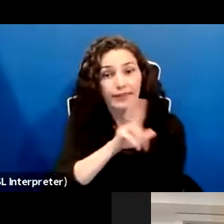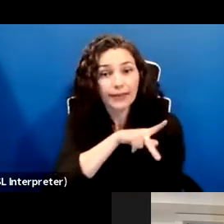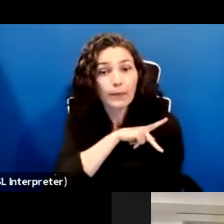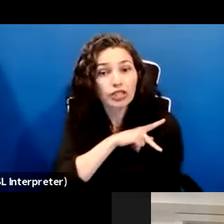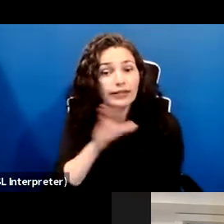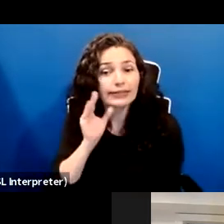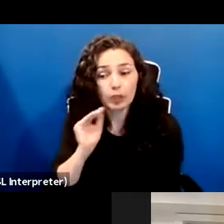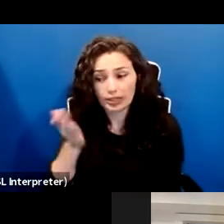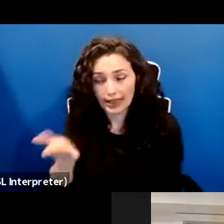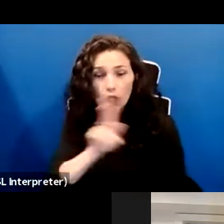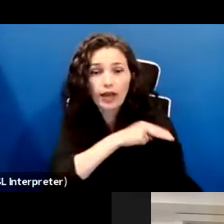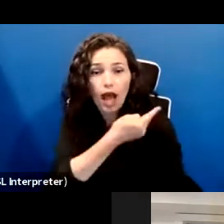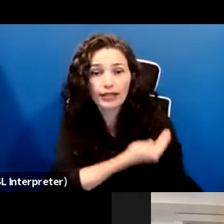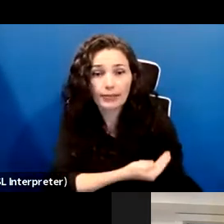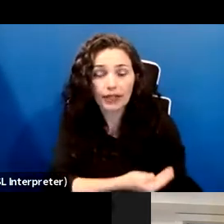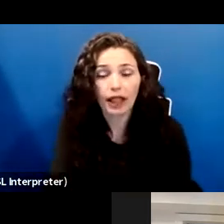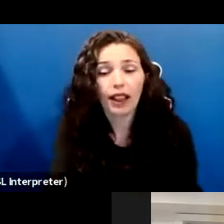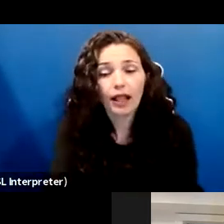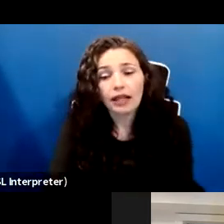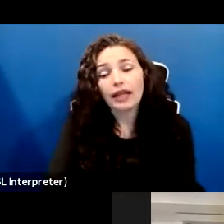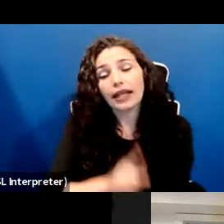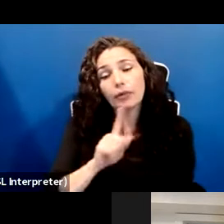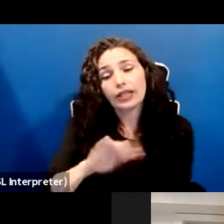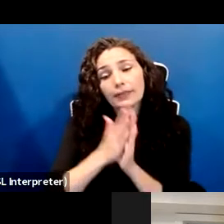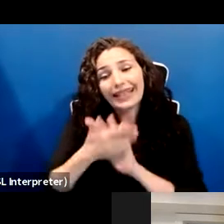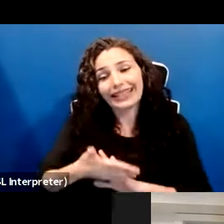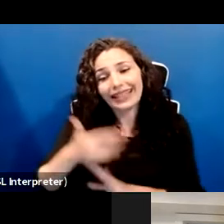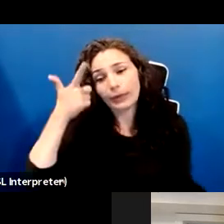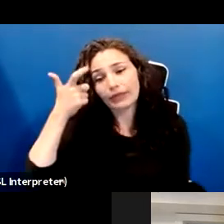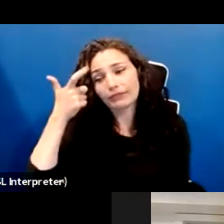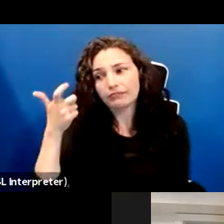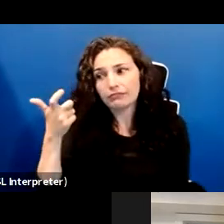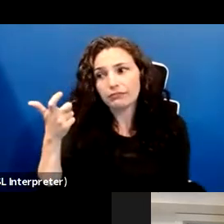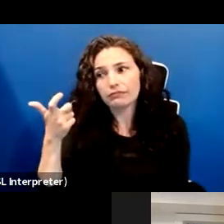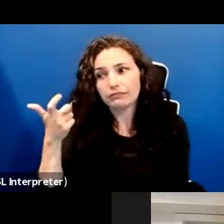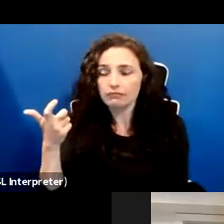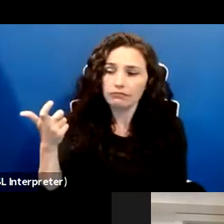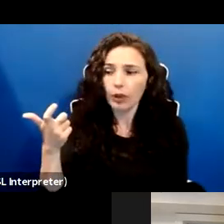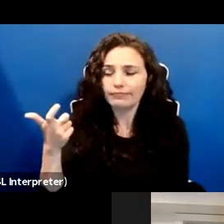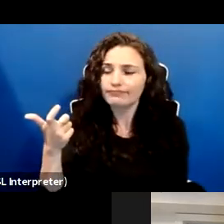which made it clear to us that this is an environment that nobody really showed,